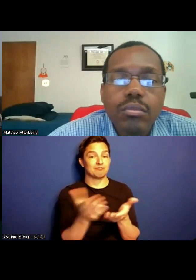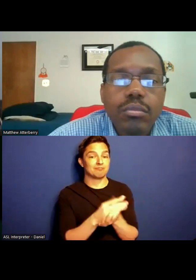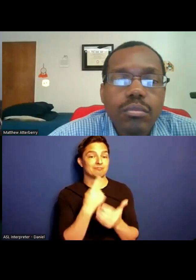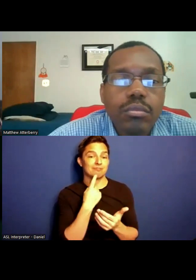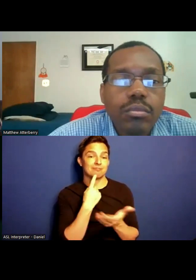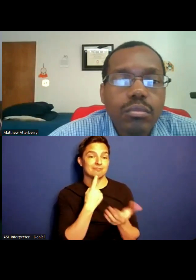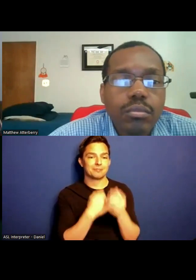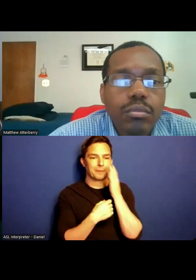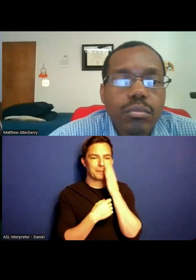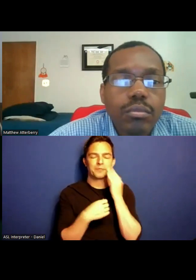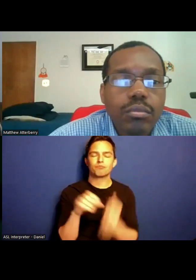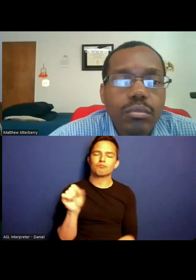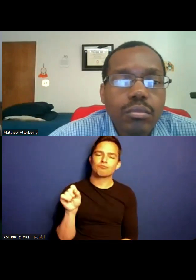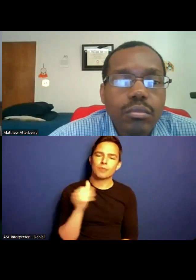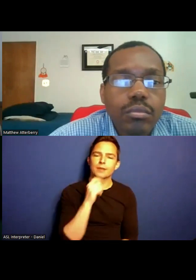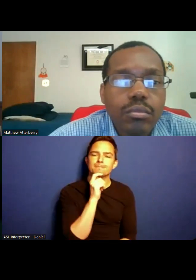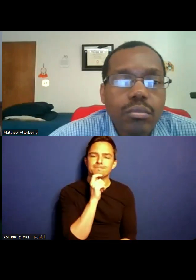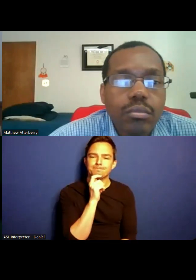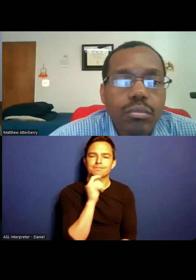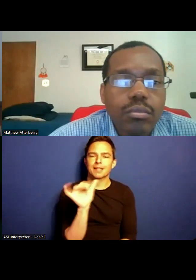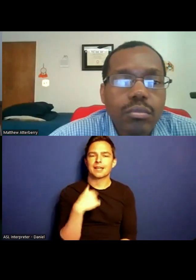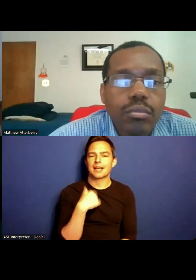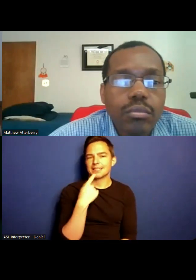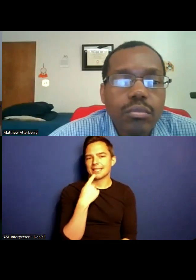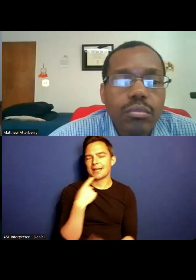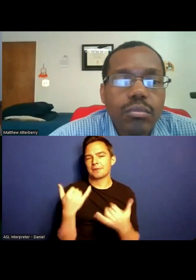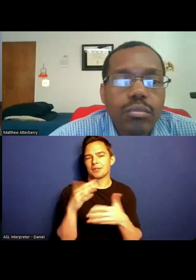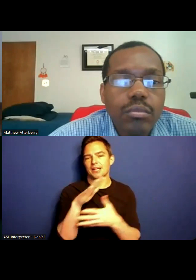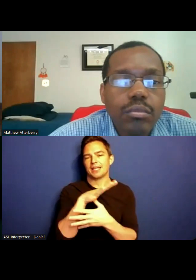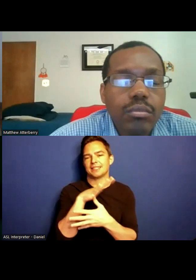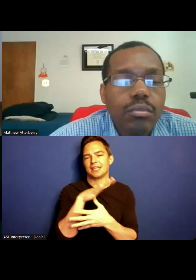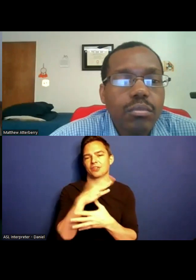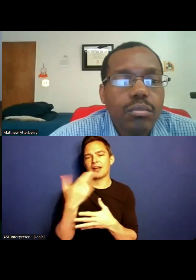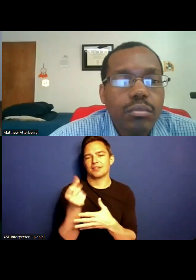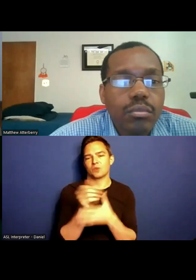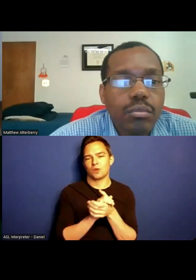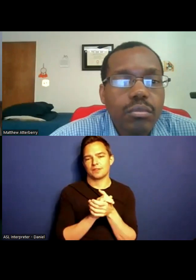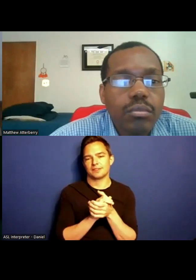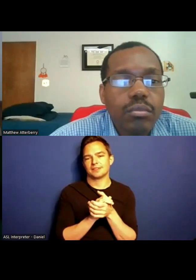(Hannah Gallivan) Yeah, as I said, I am currently a senior in high school. So, I'm kind of